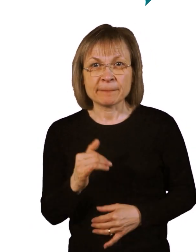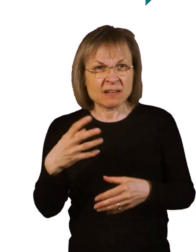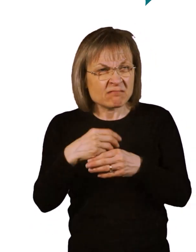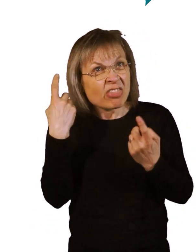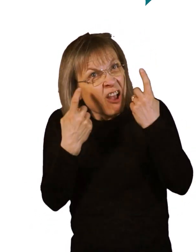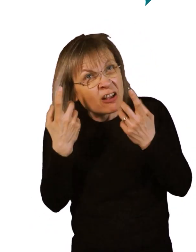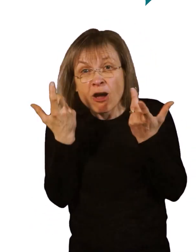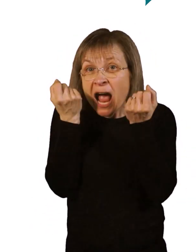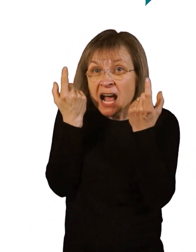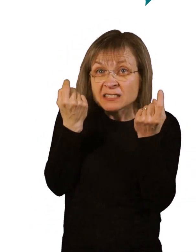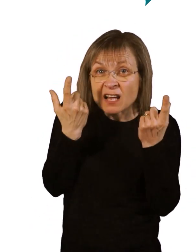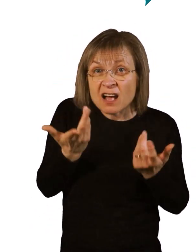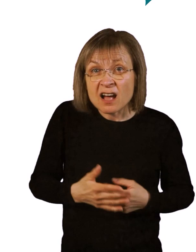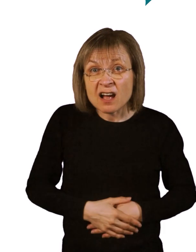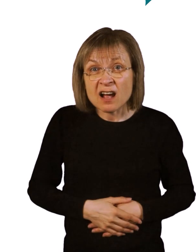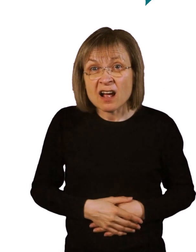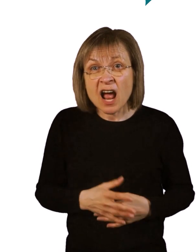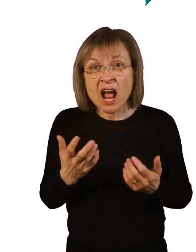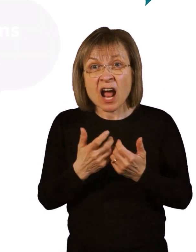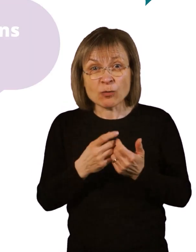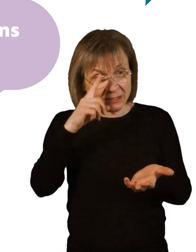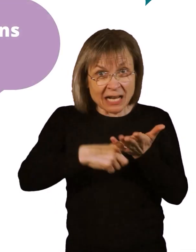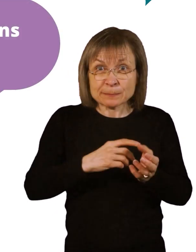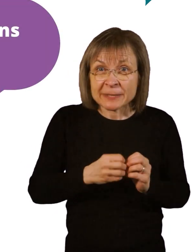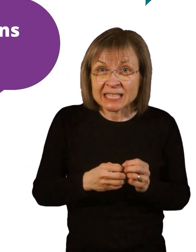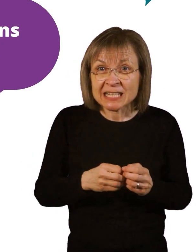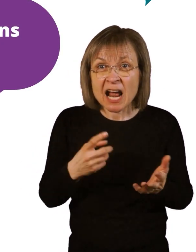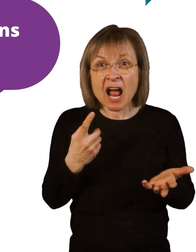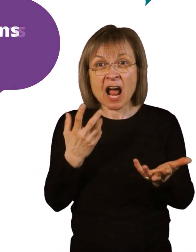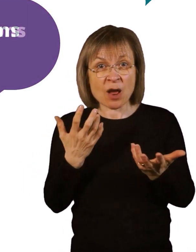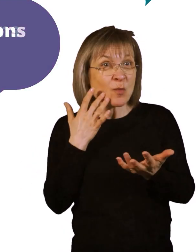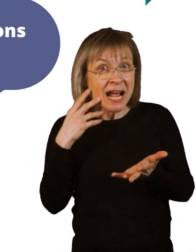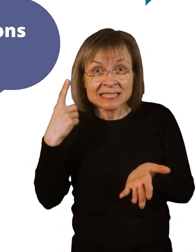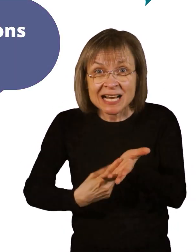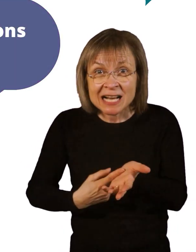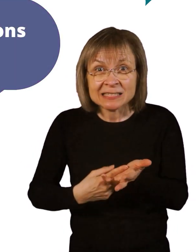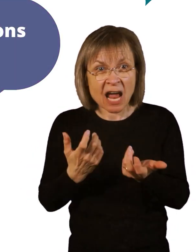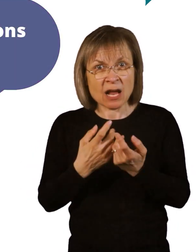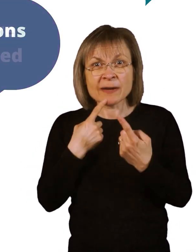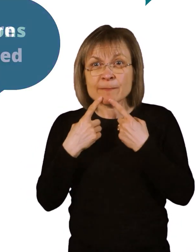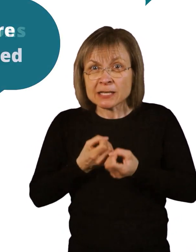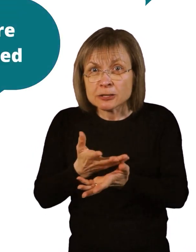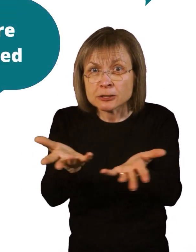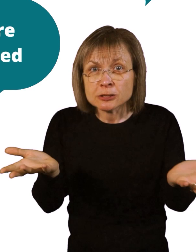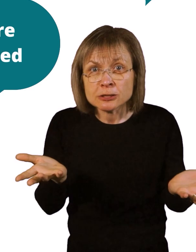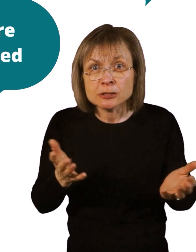You may wish to include any thoughts or ideas about how decisions are made, when decisions are made, how they are communicated